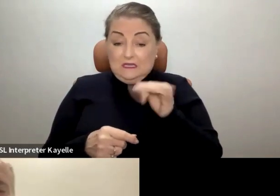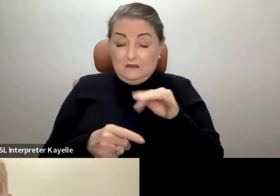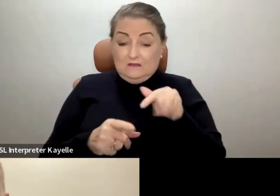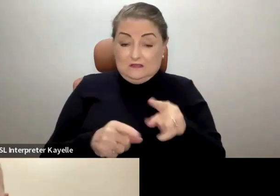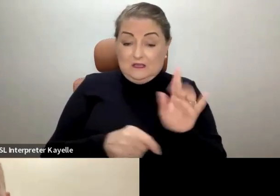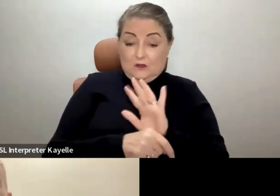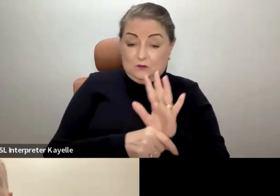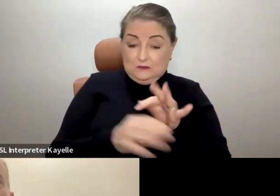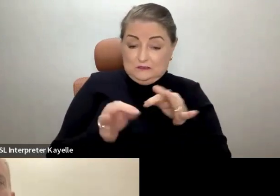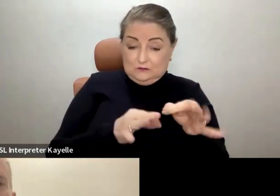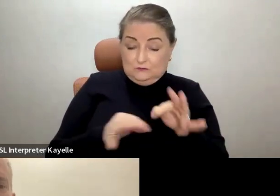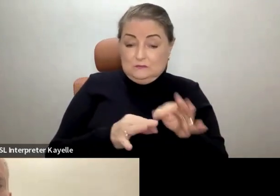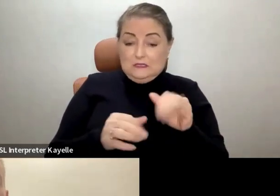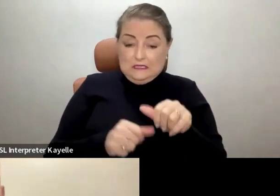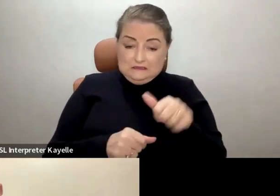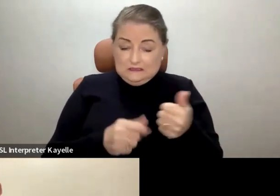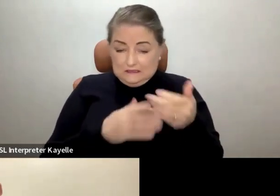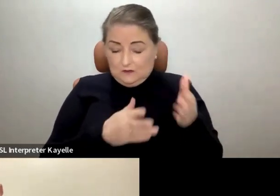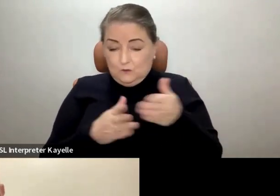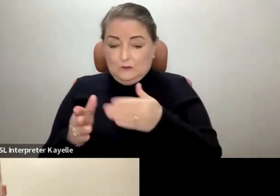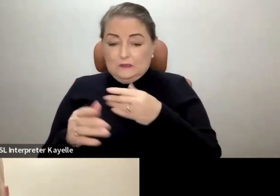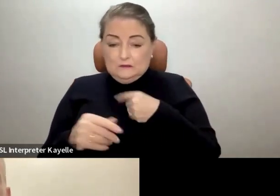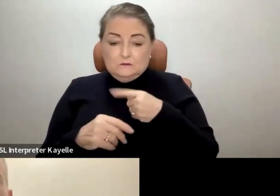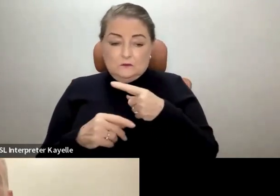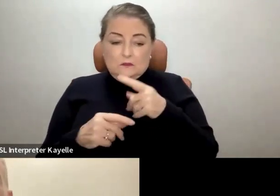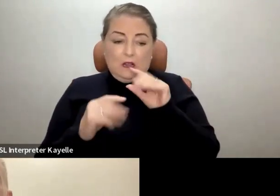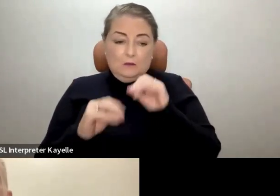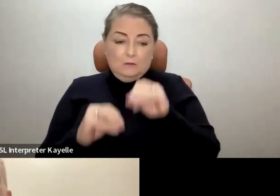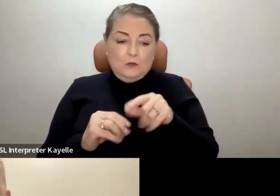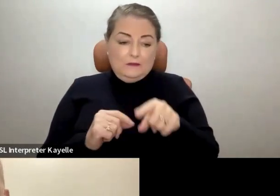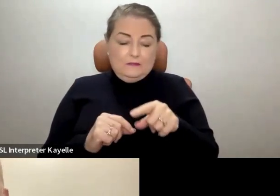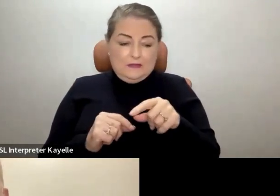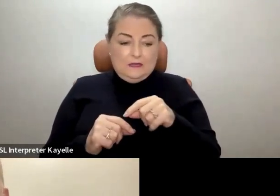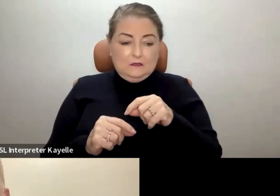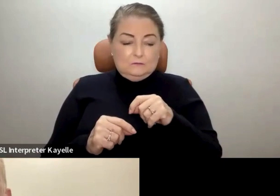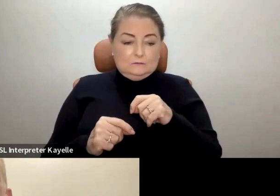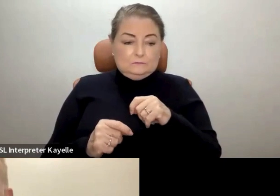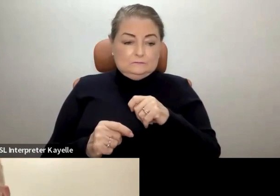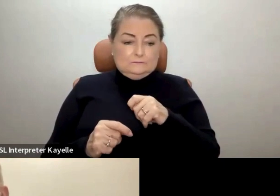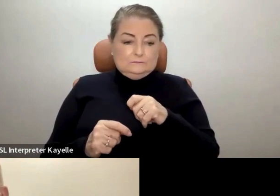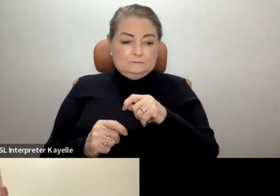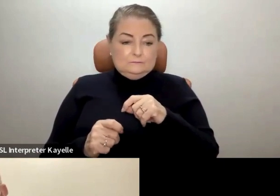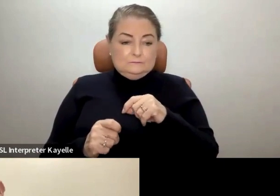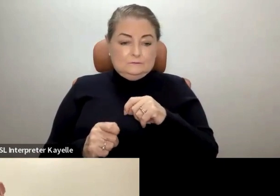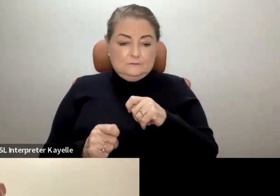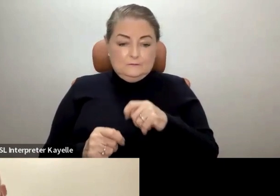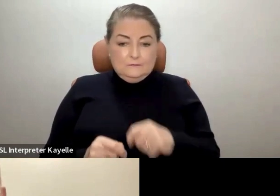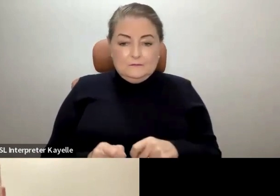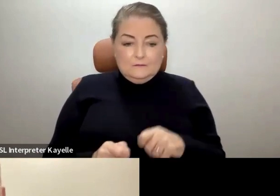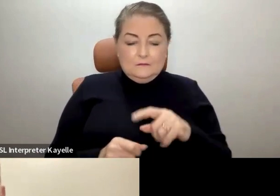another way to do it. So I'll put that in there because it's available and